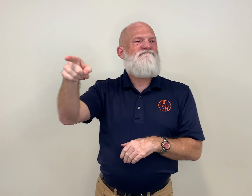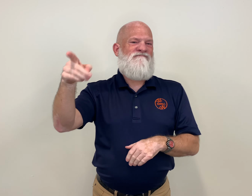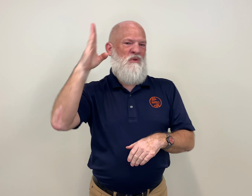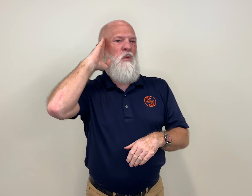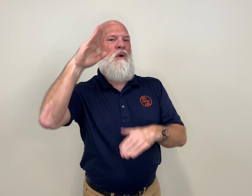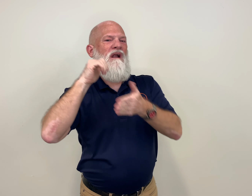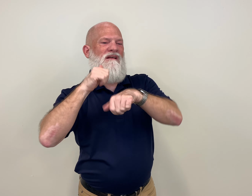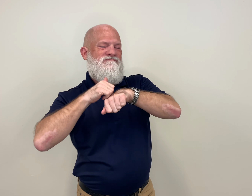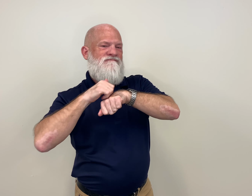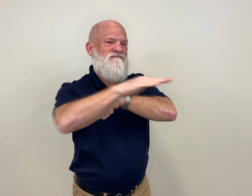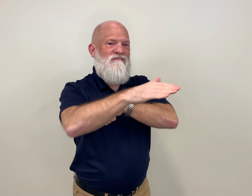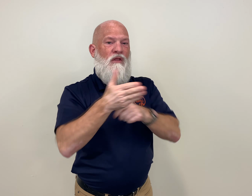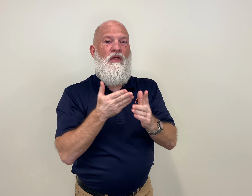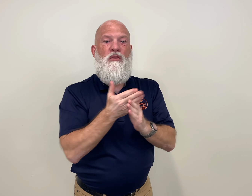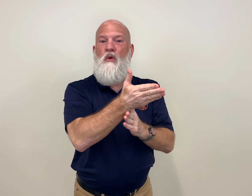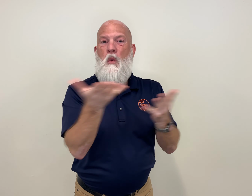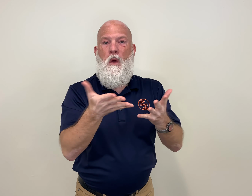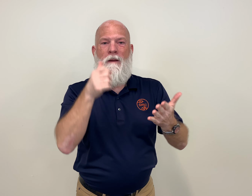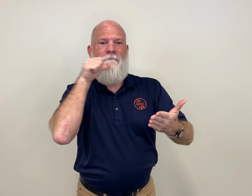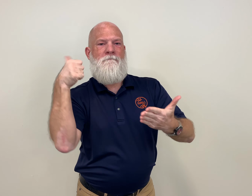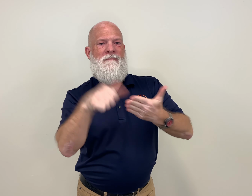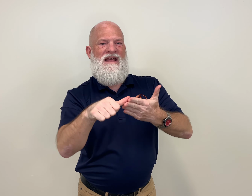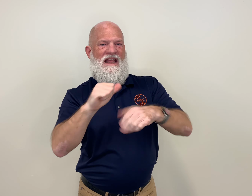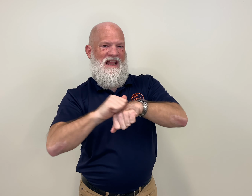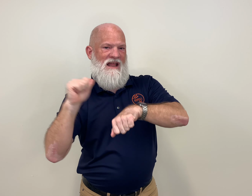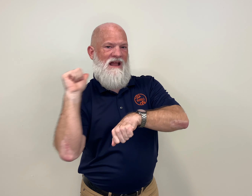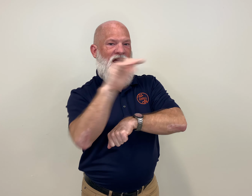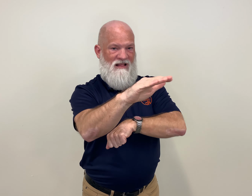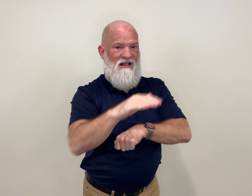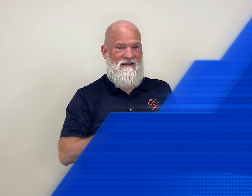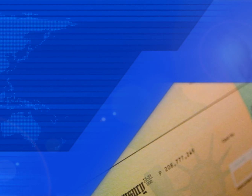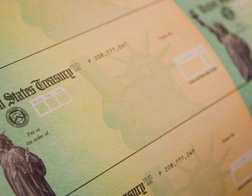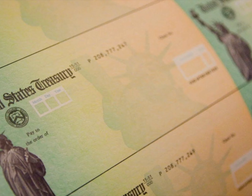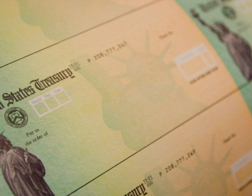Then the Department of the Treasury will be mailing you a check.